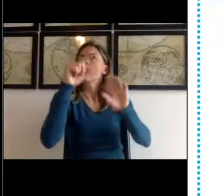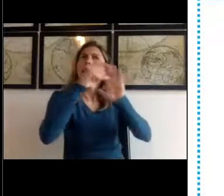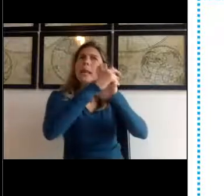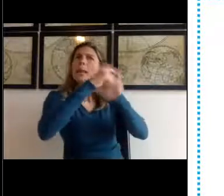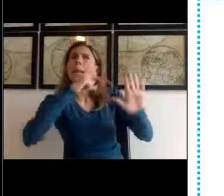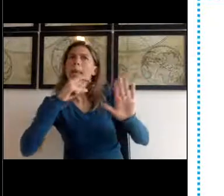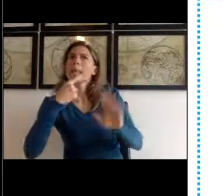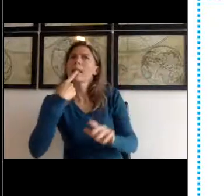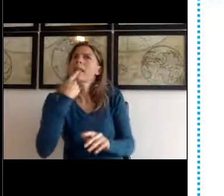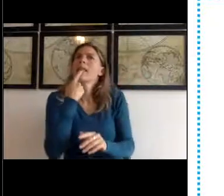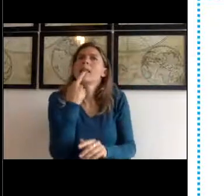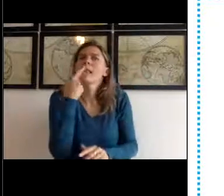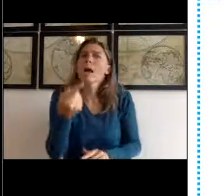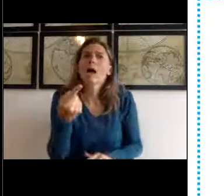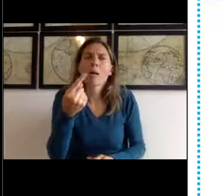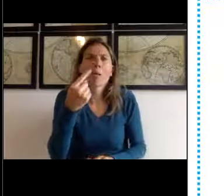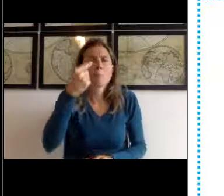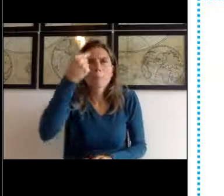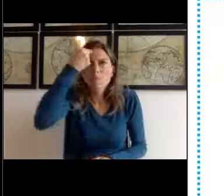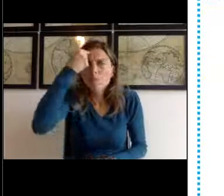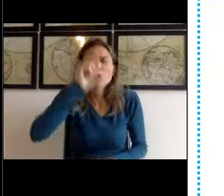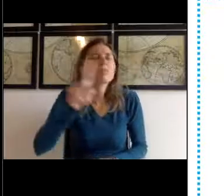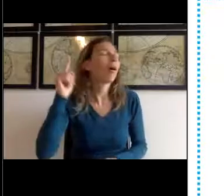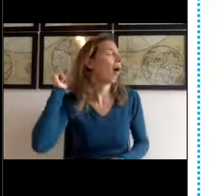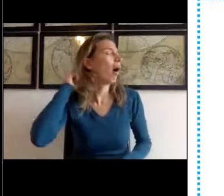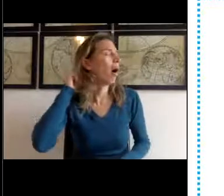All our funded projects use across cutting lens